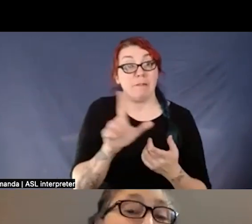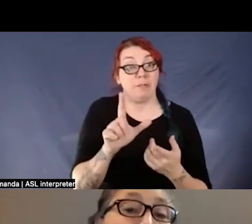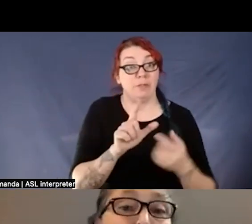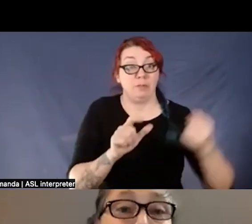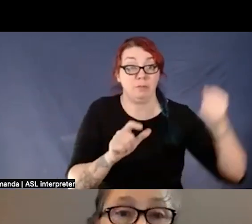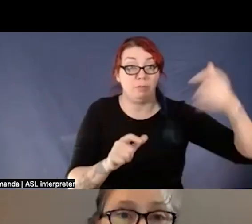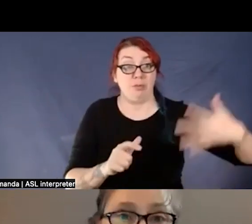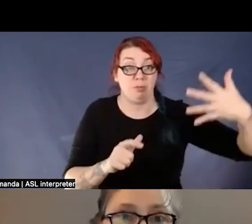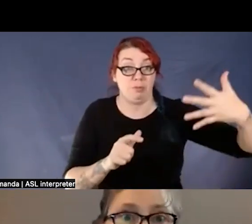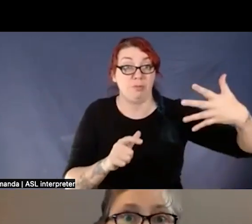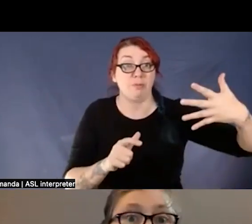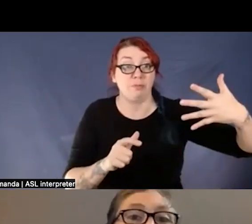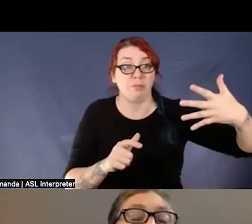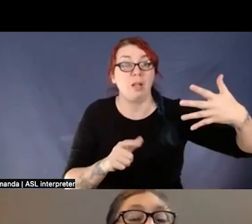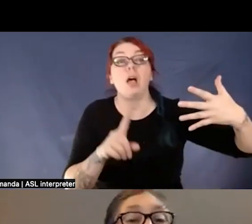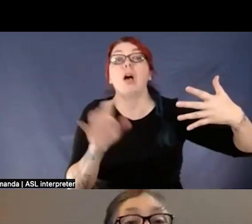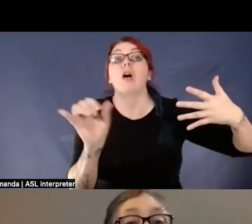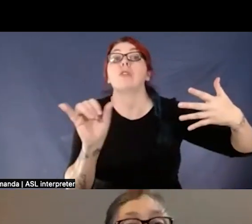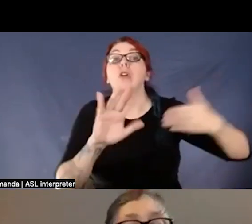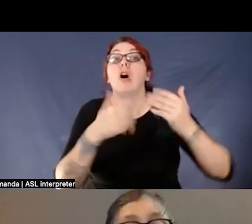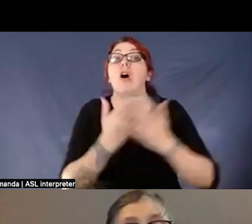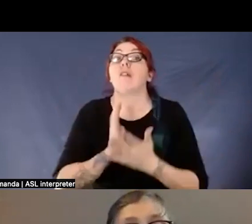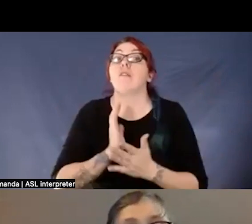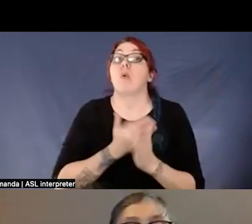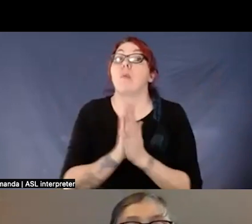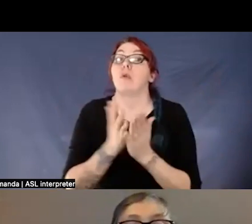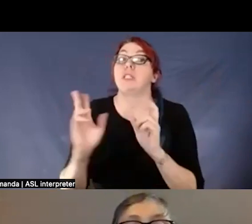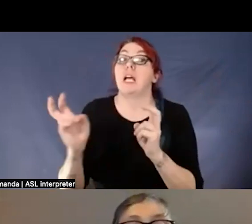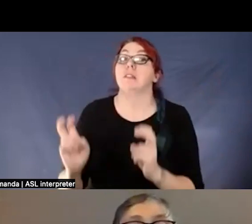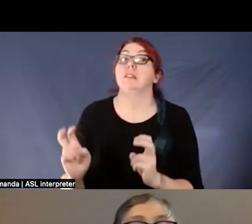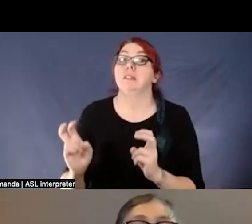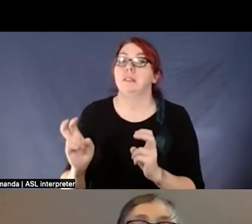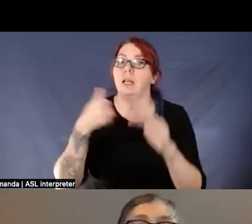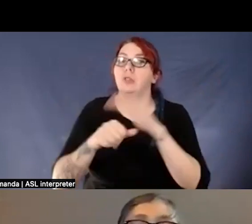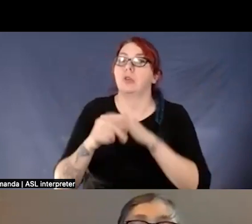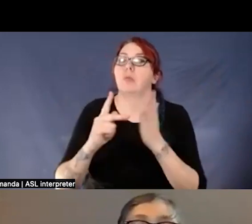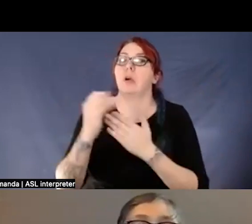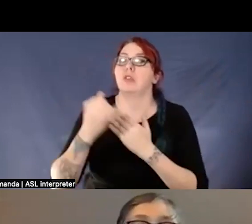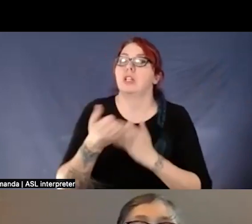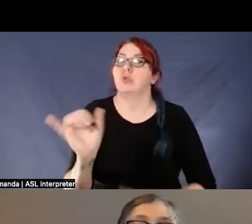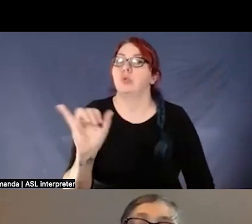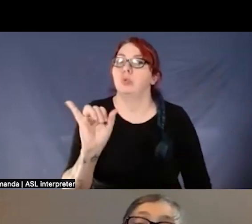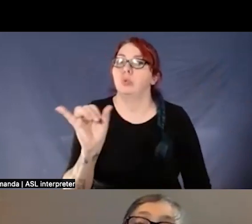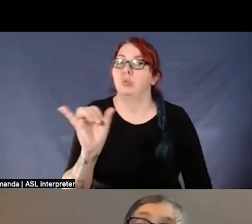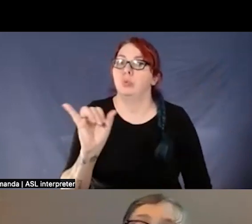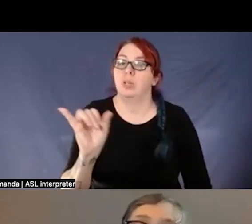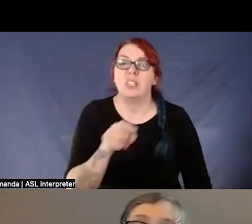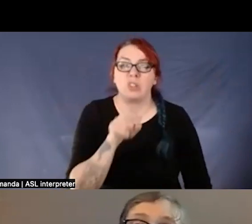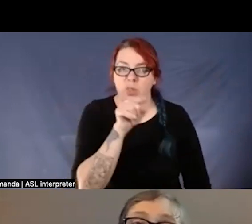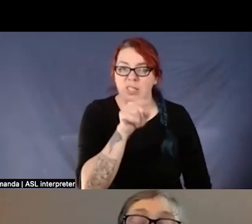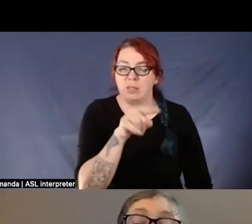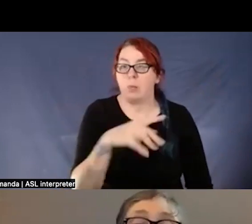our titles into our project, too. And so what this does is it allows you to assign communication or